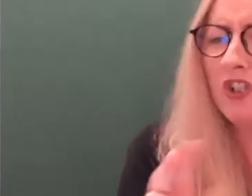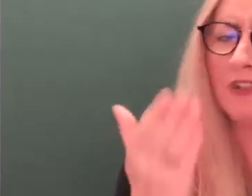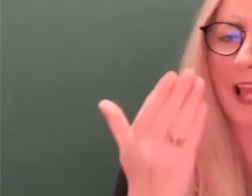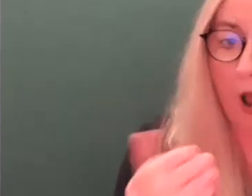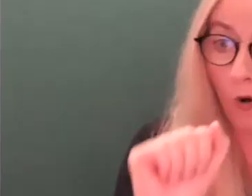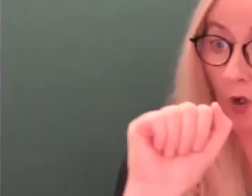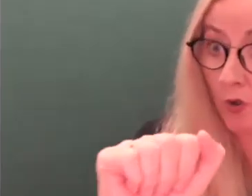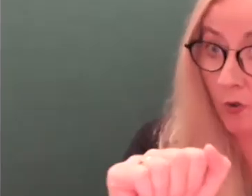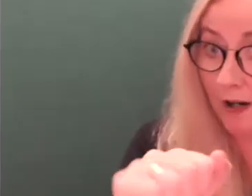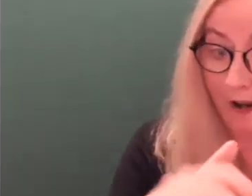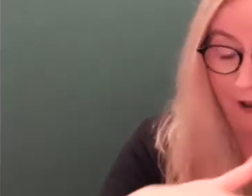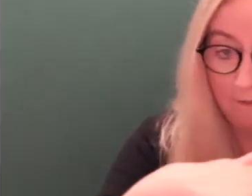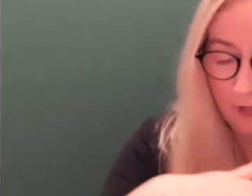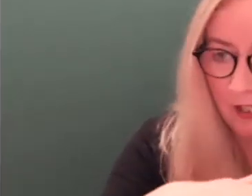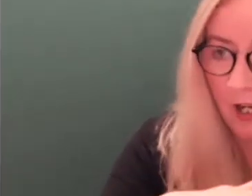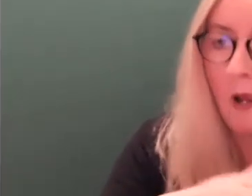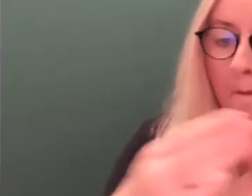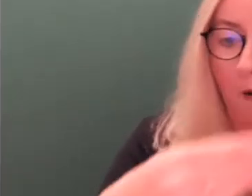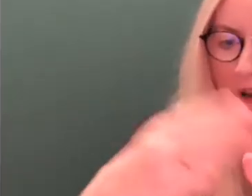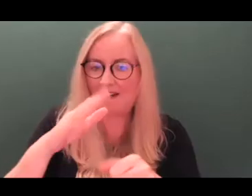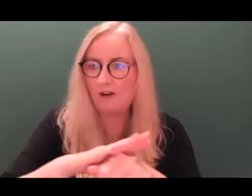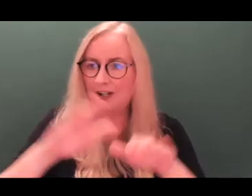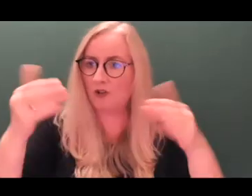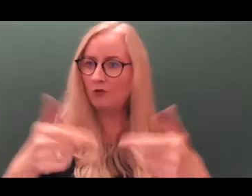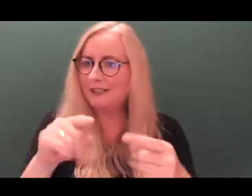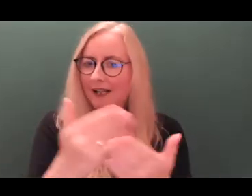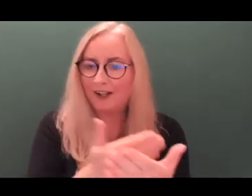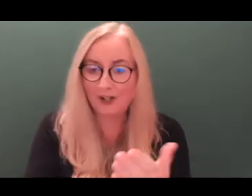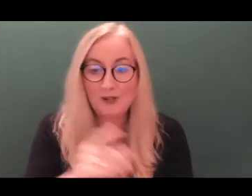preparing for the introduction of the legislation? >>: You will be glad to hear Patricia mine will